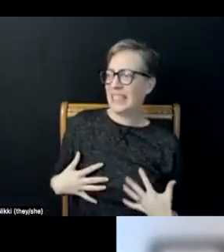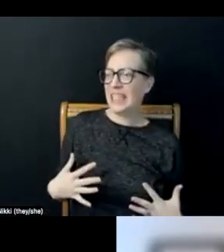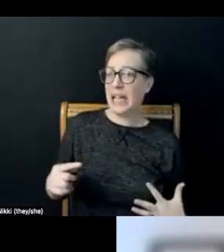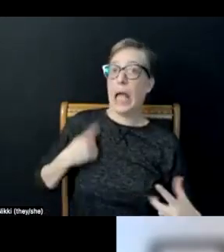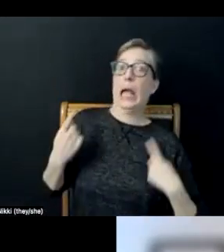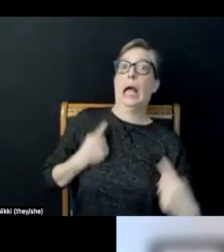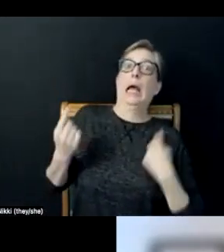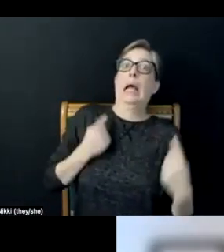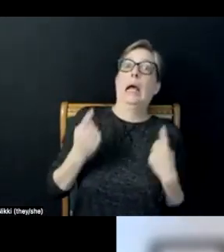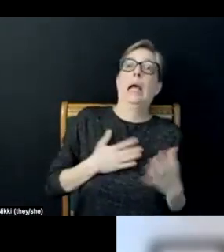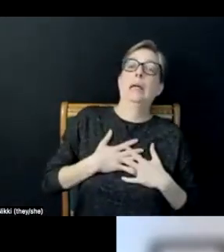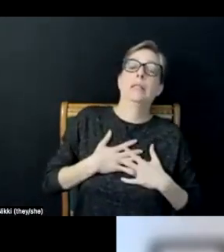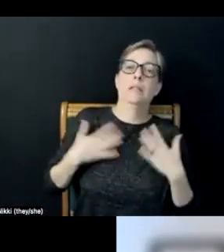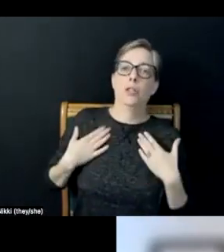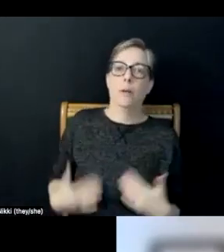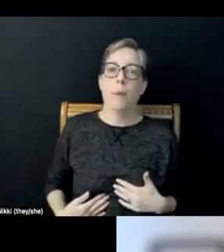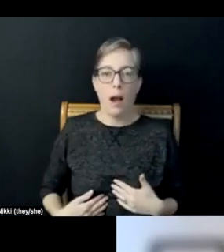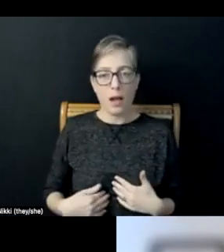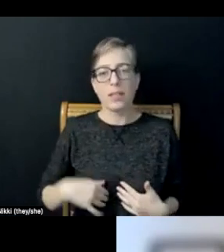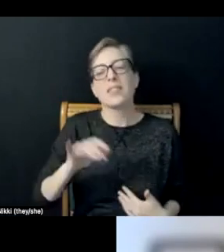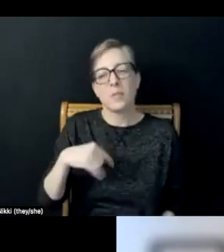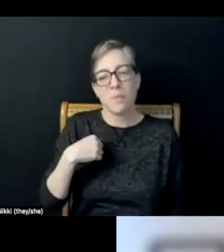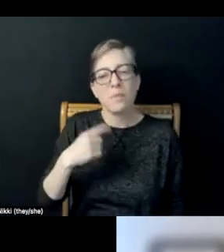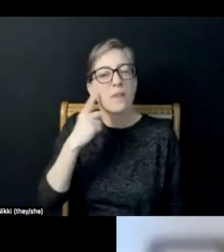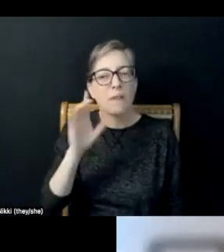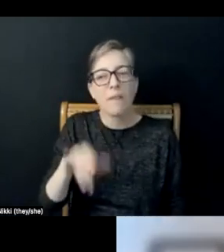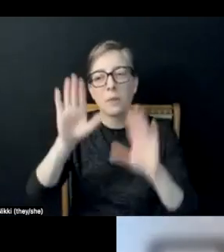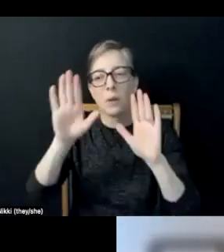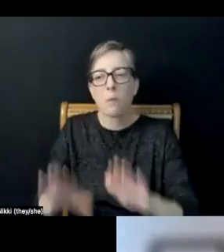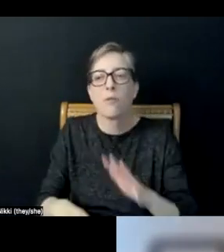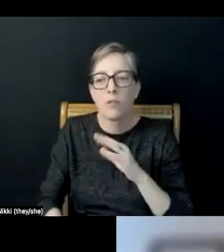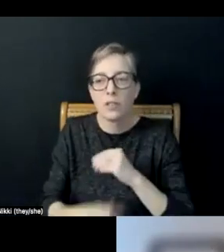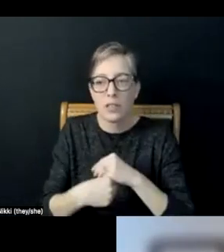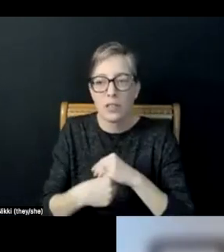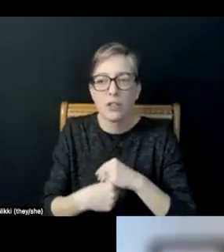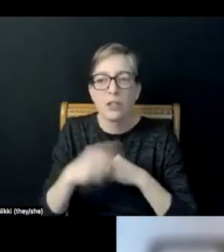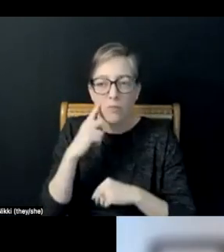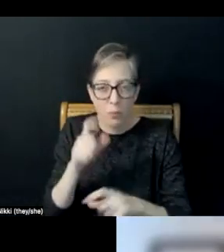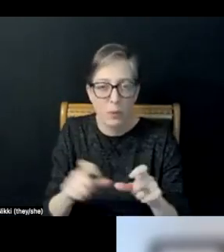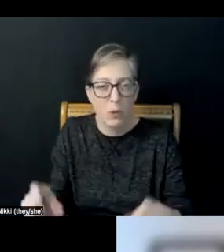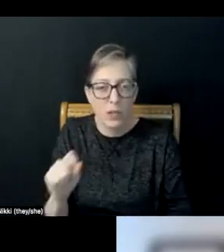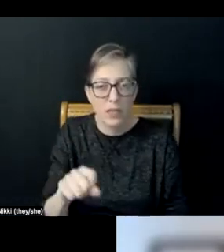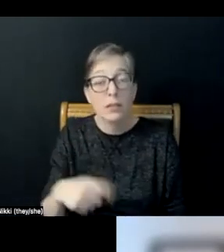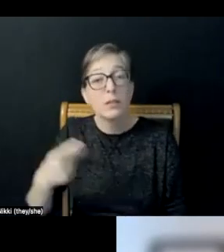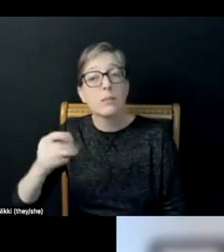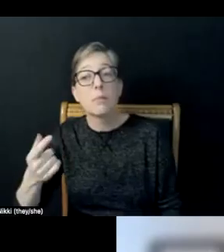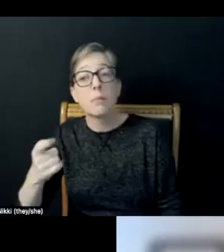I think that would be a wonderful addition. Nicole, Can I just add one thing to Kristie's response too?